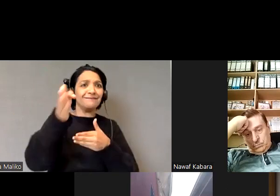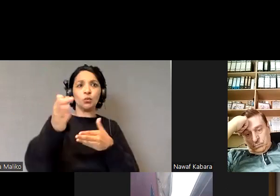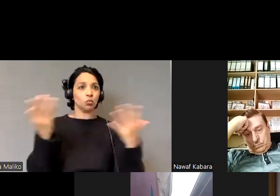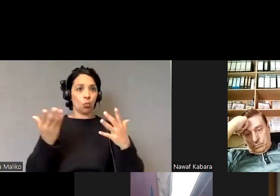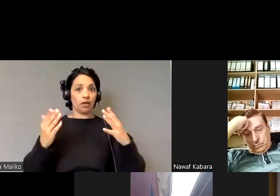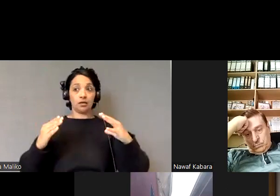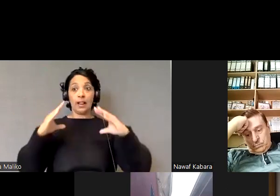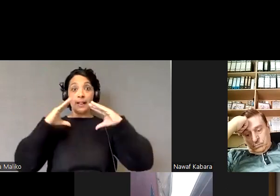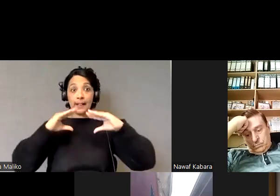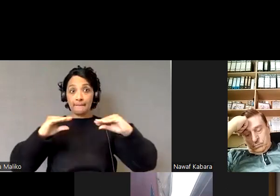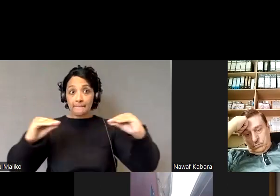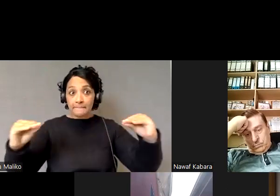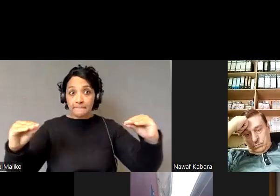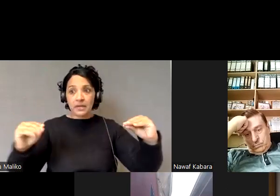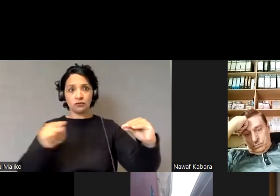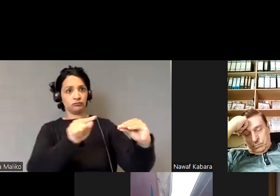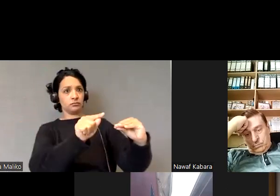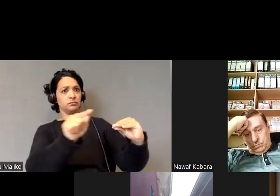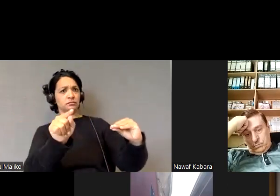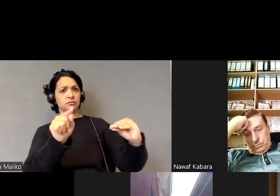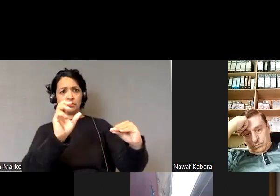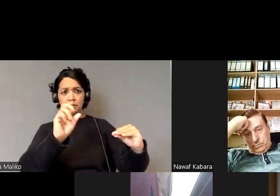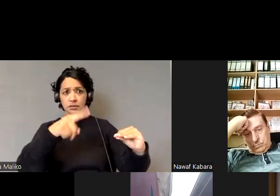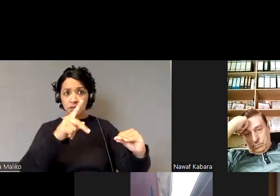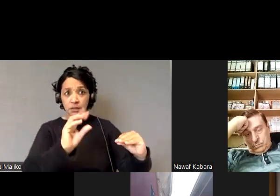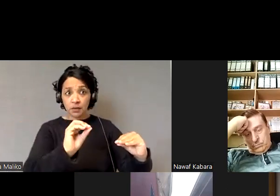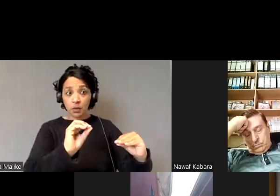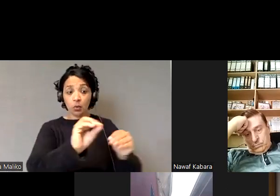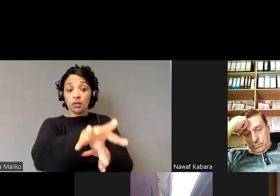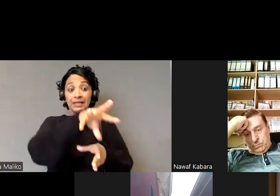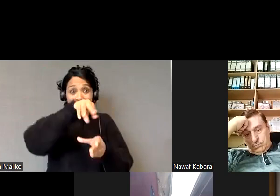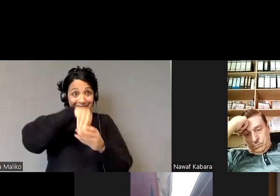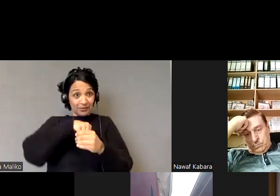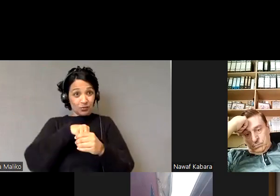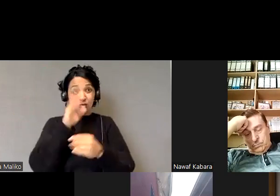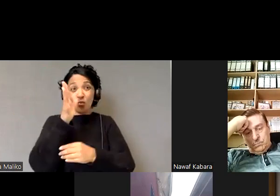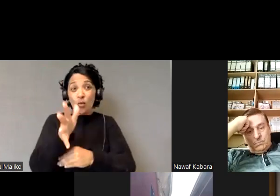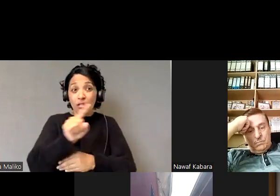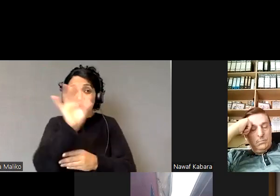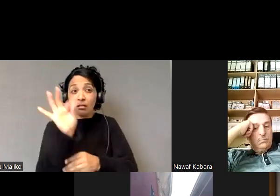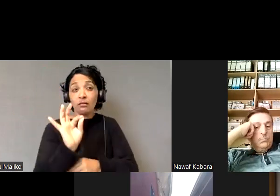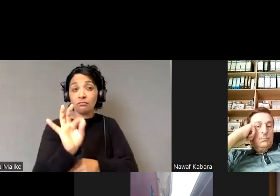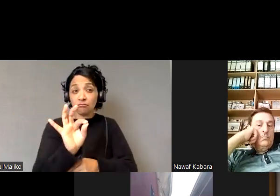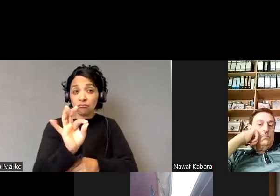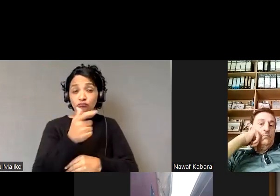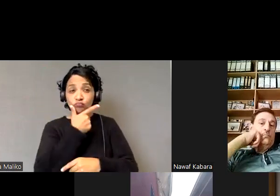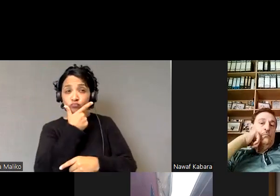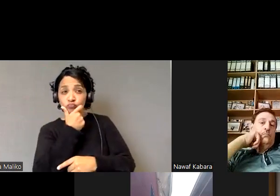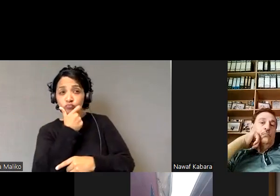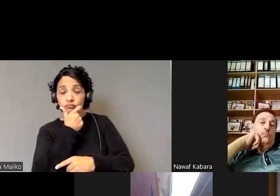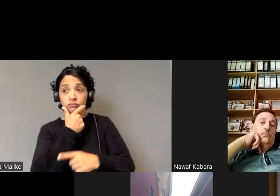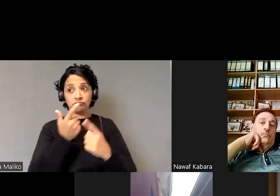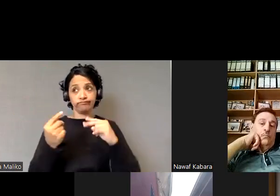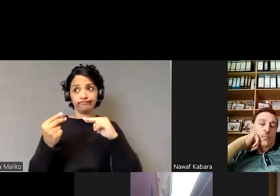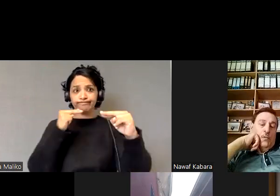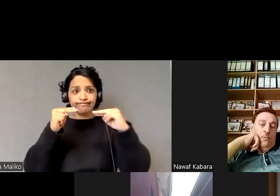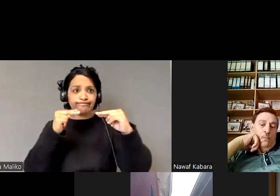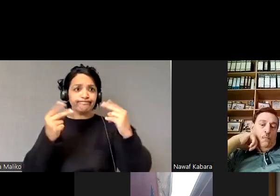Will organisations of persons with disabilities be included in any negotiation efforts, reconstruction